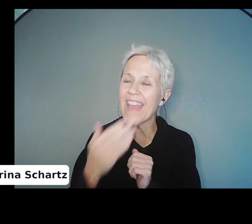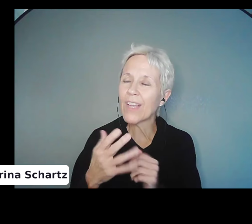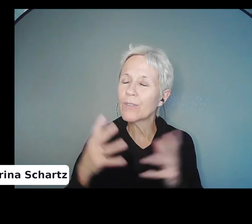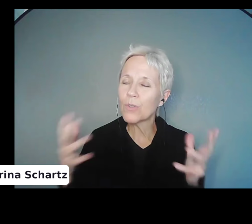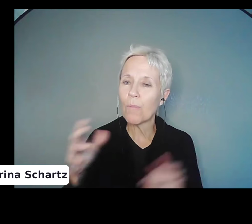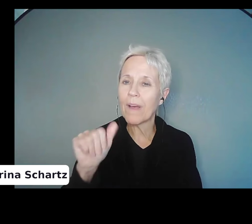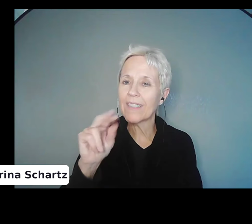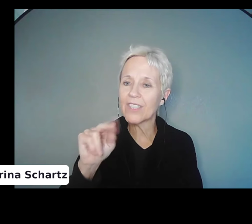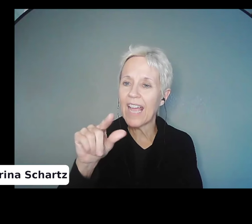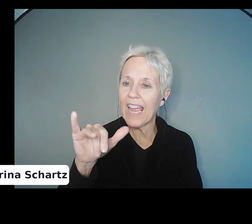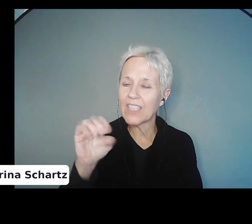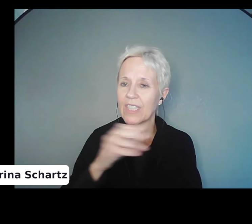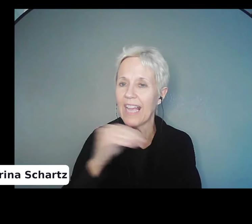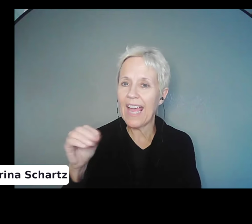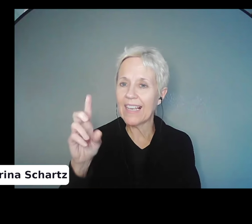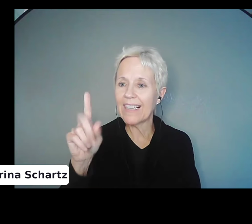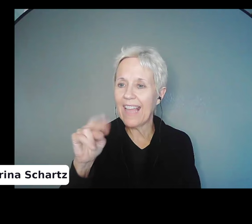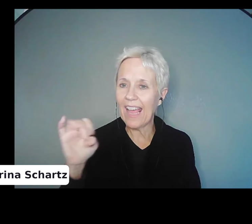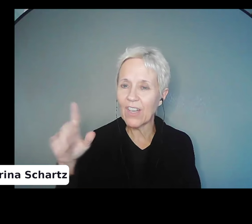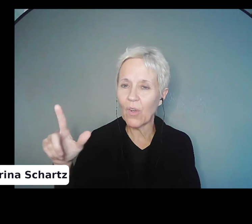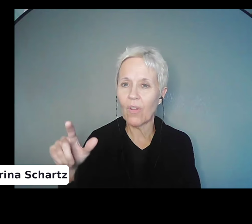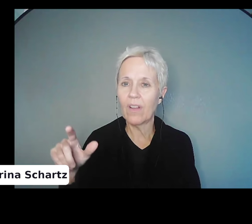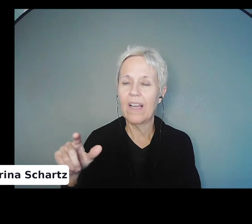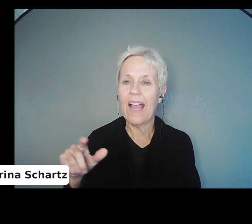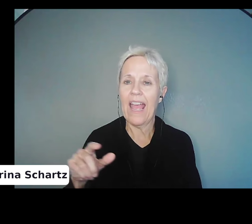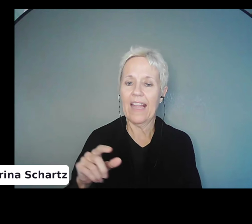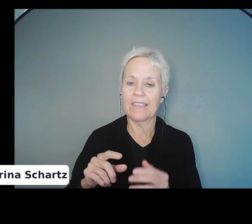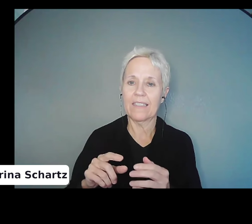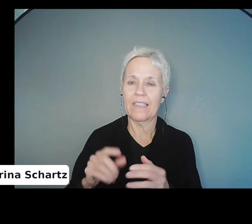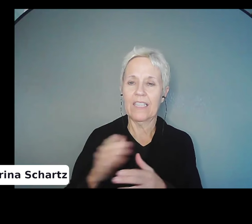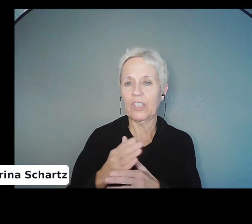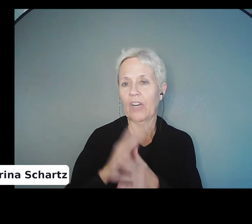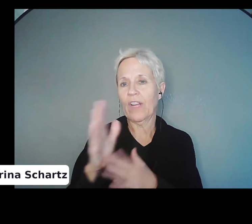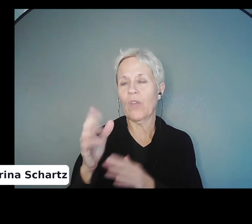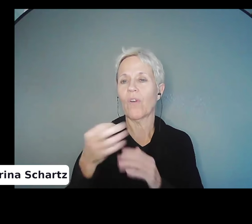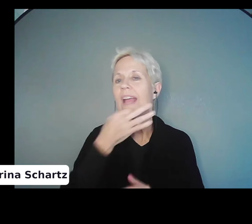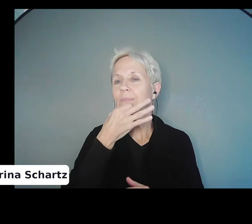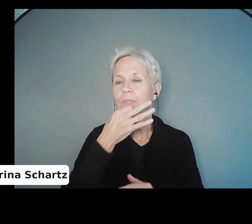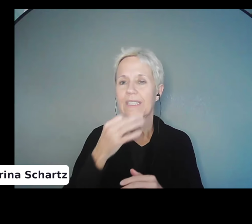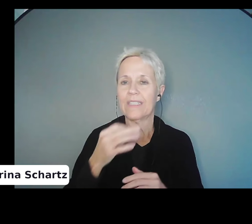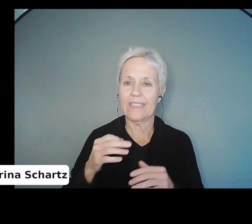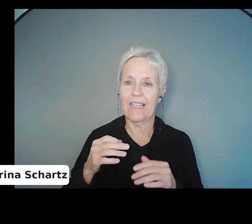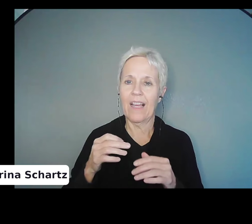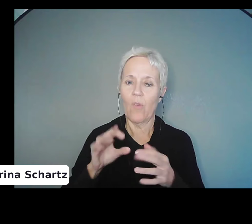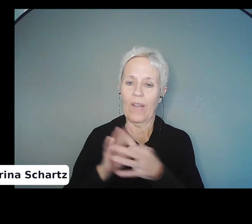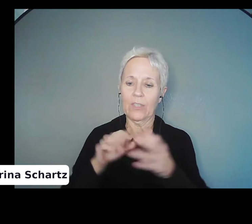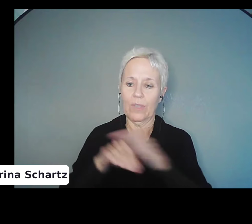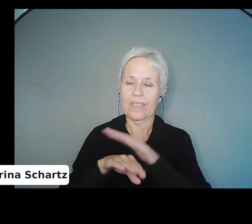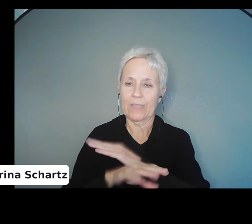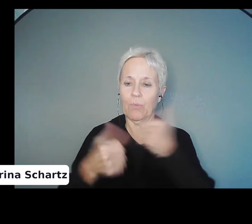Any other questions, comments?